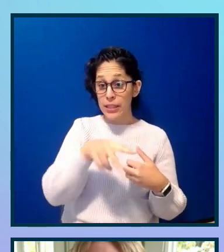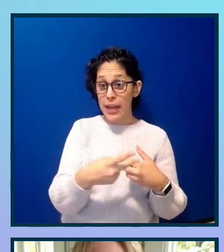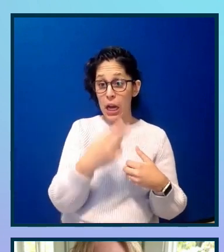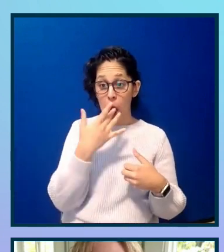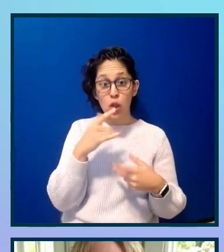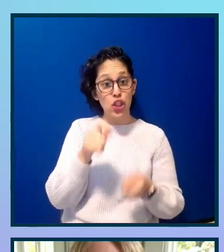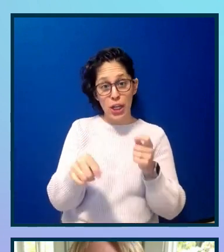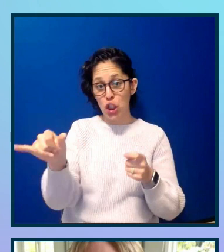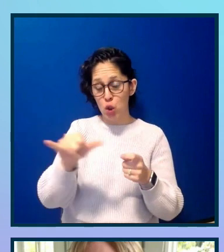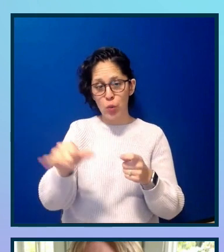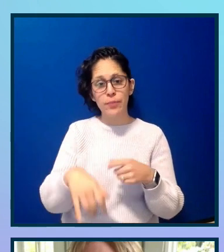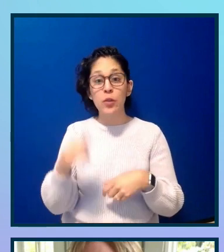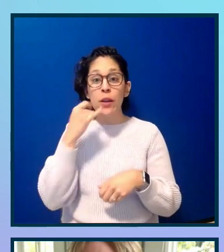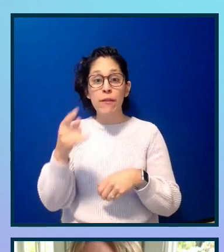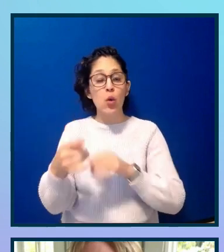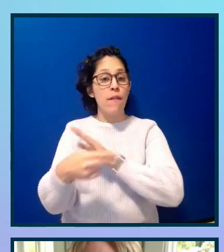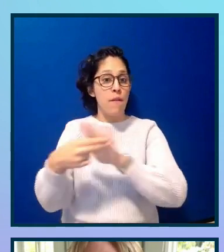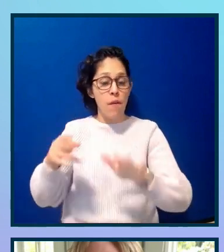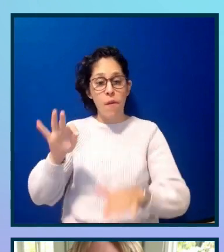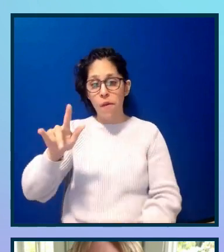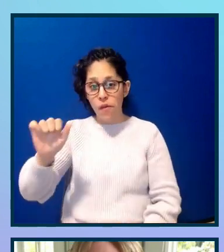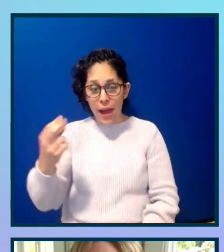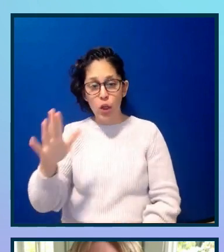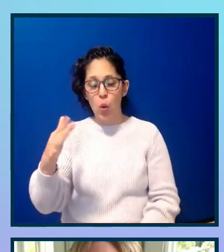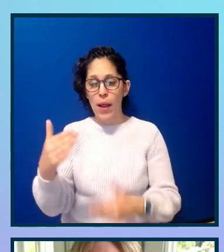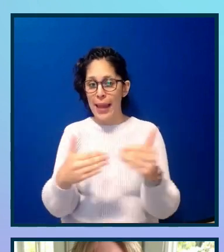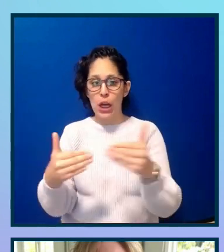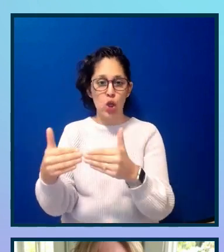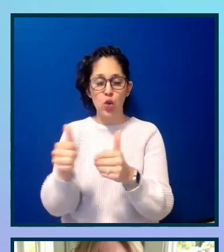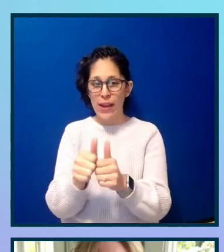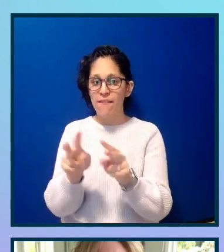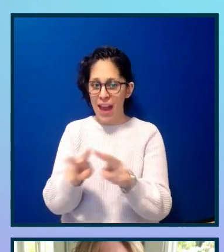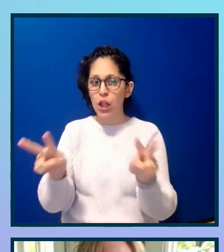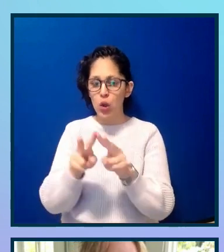So if you flag your layers with these values, this is how the dynamicism comes into play.